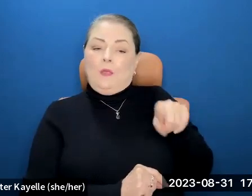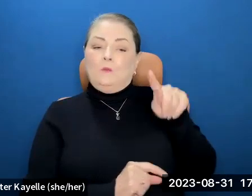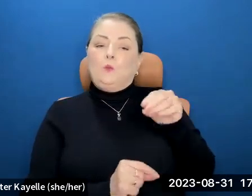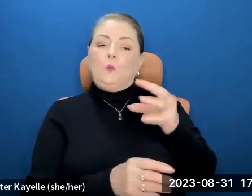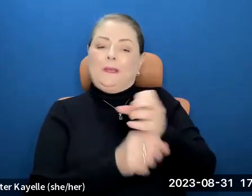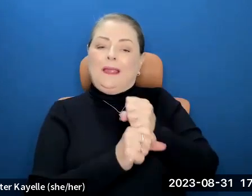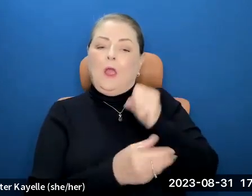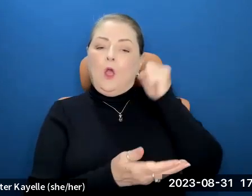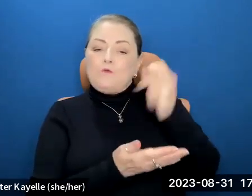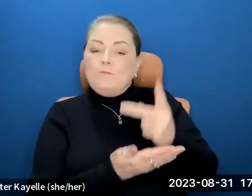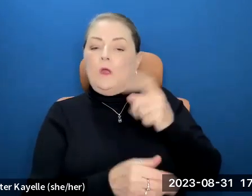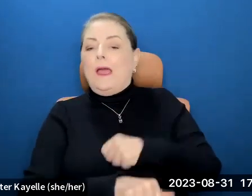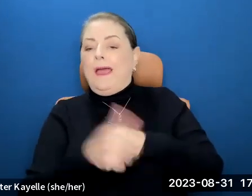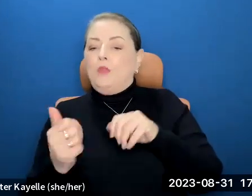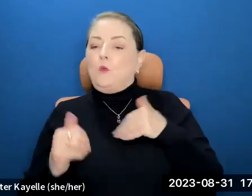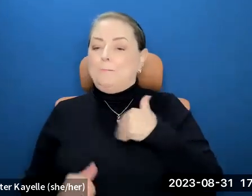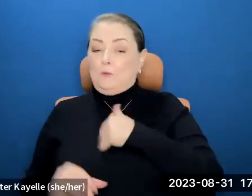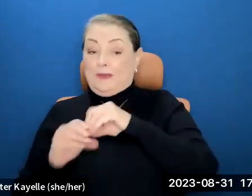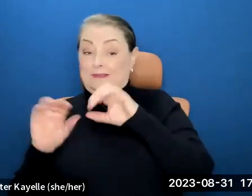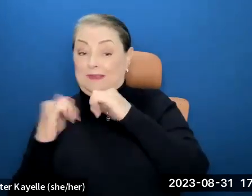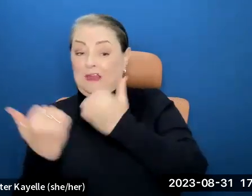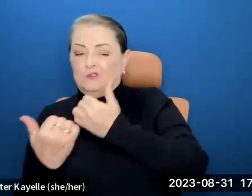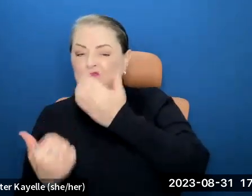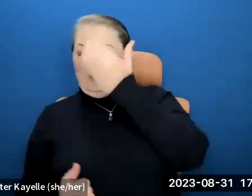from another member of the agency who has knowledge of the experience hours